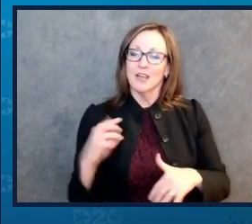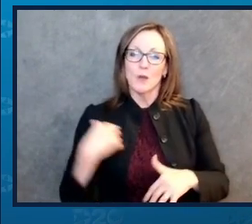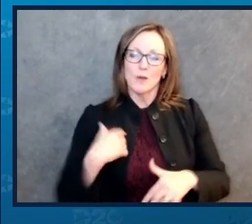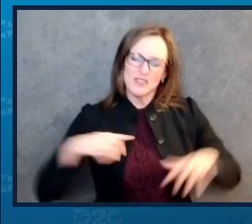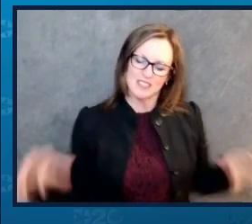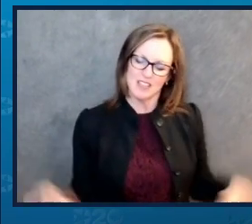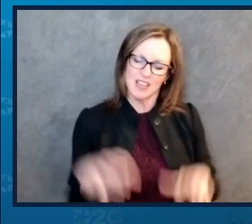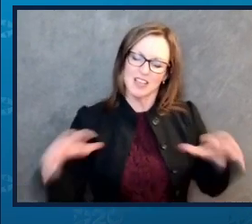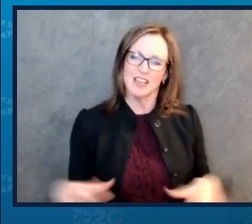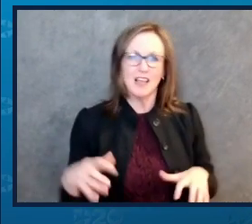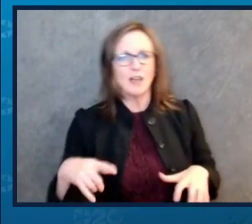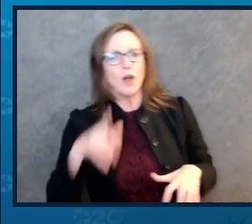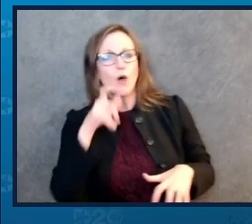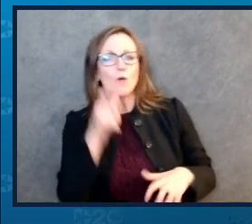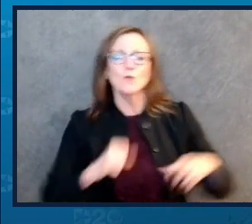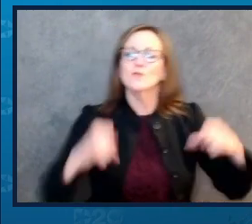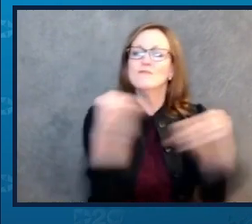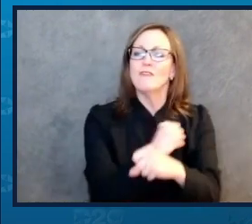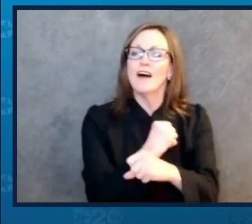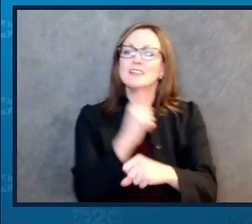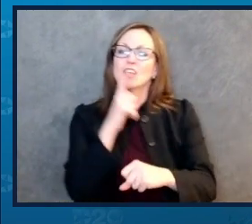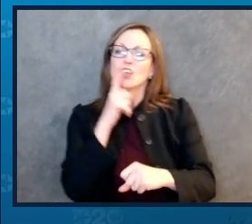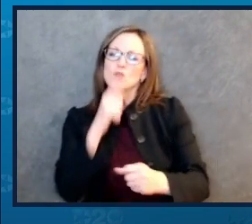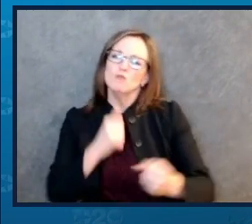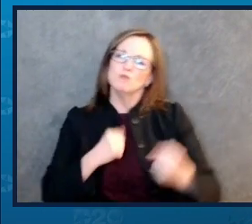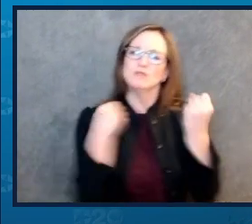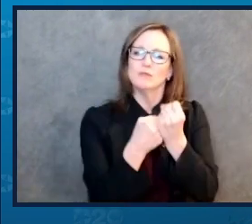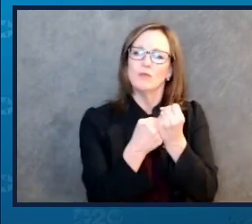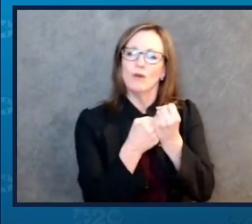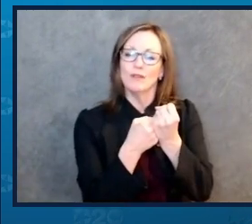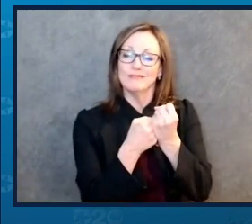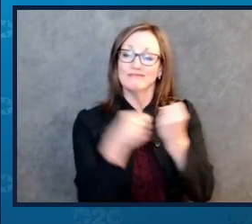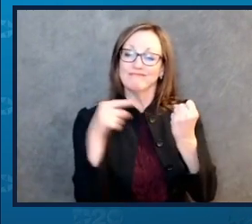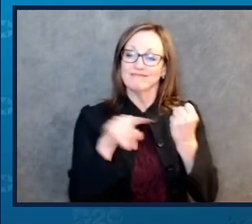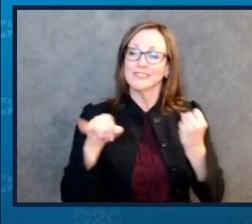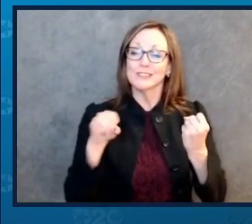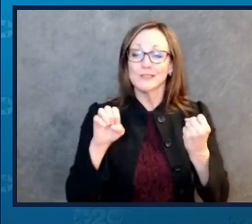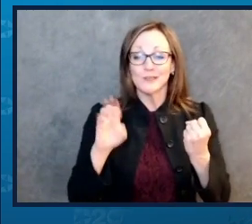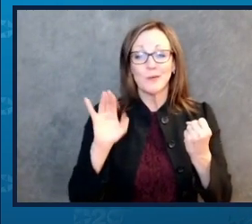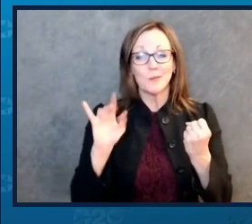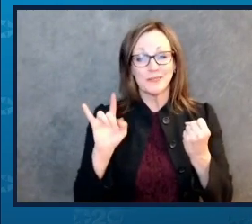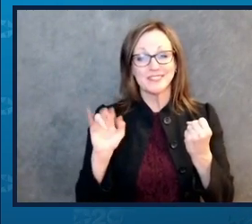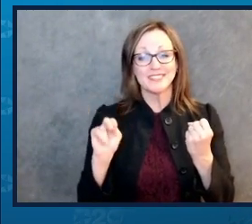IF YOU SEE SOMETHING WRONG,